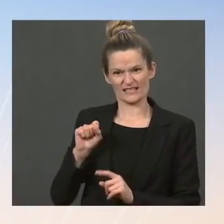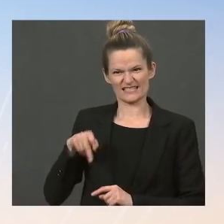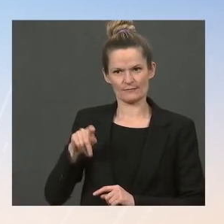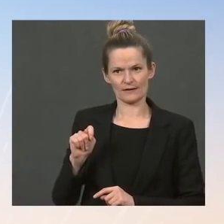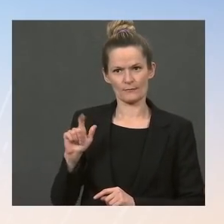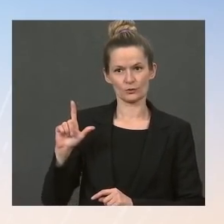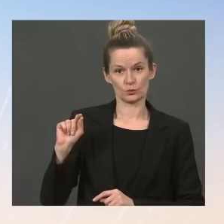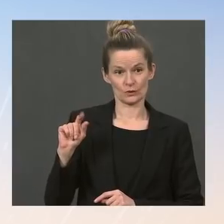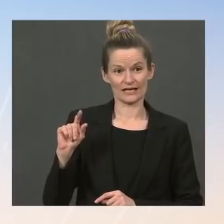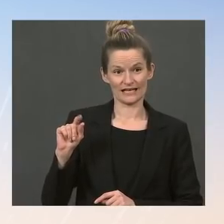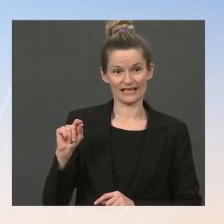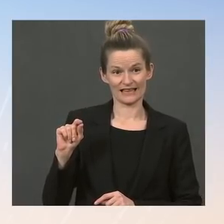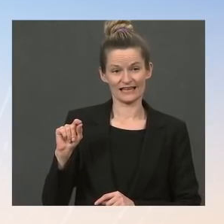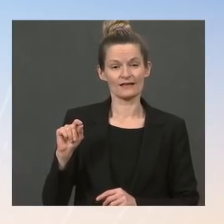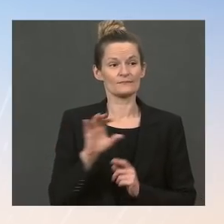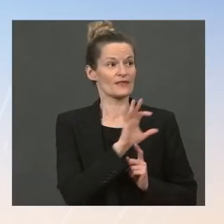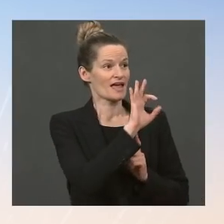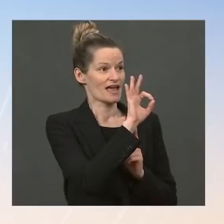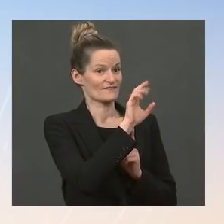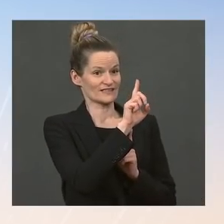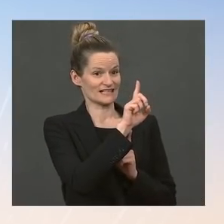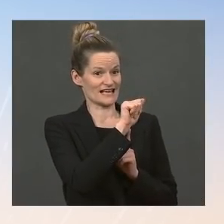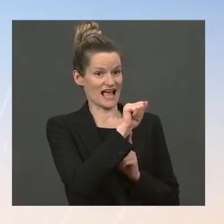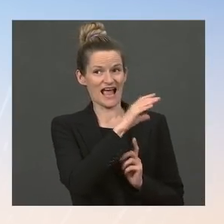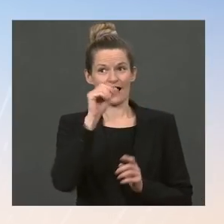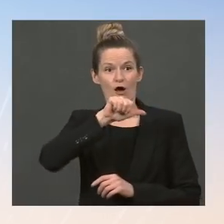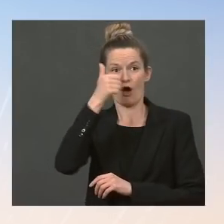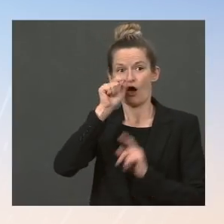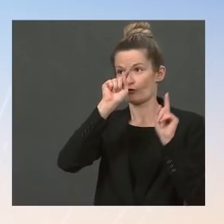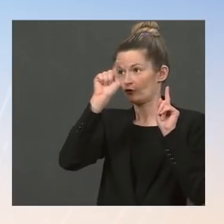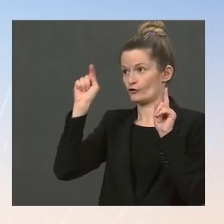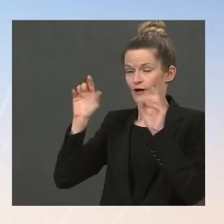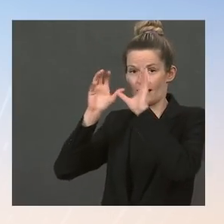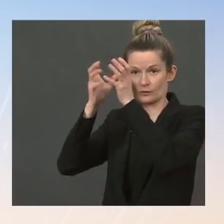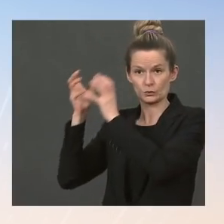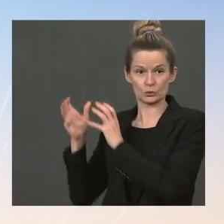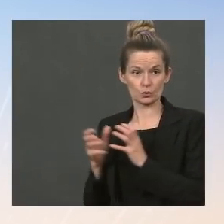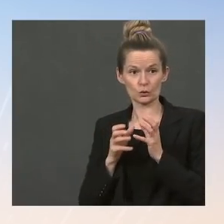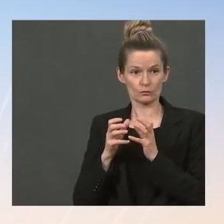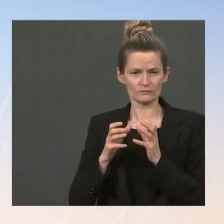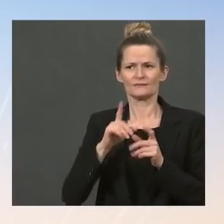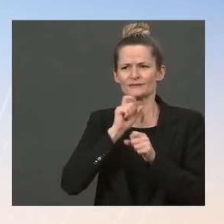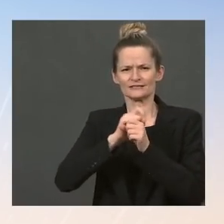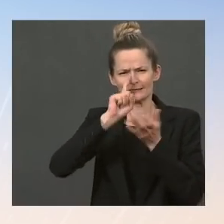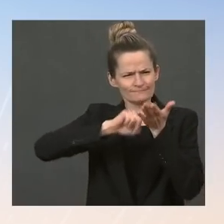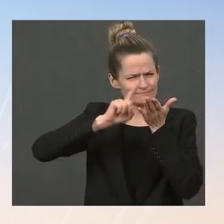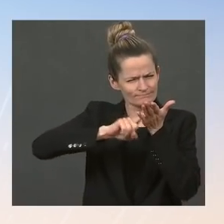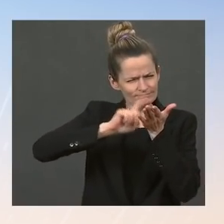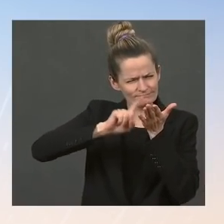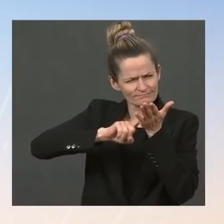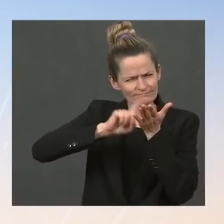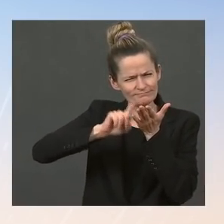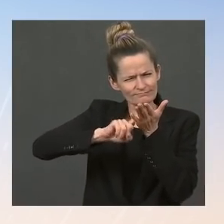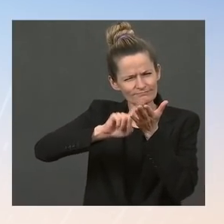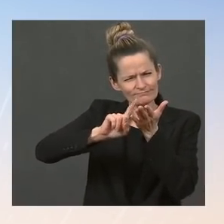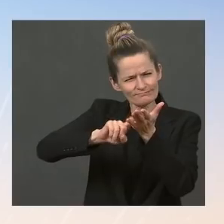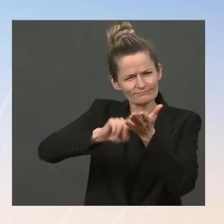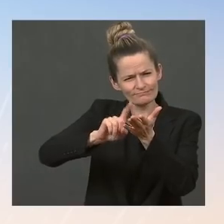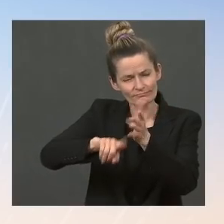That continues to be what we have conveyed since then. Right now, where the process is, is yesterday there was data provided by the FDA